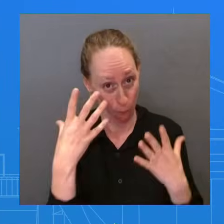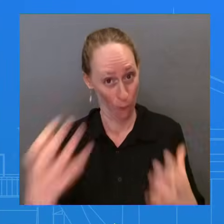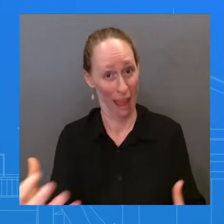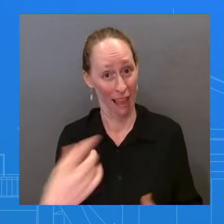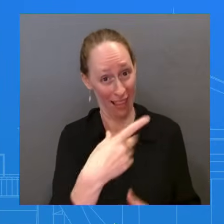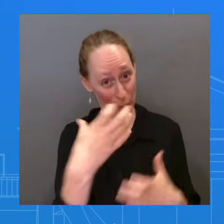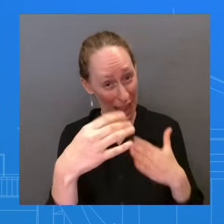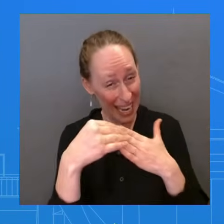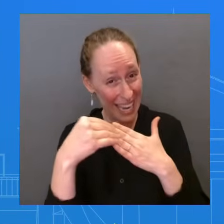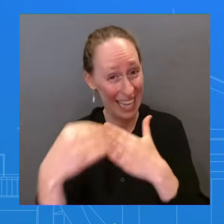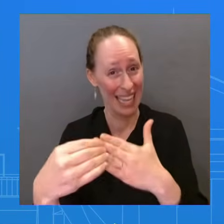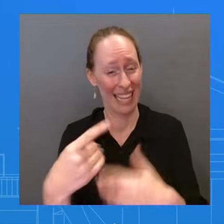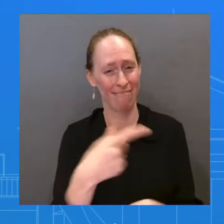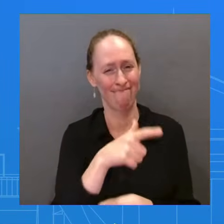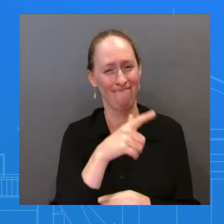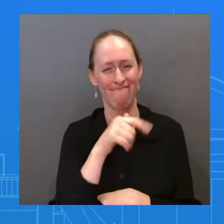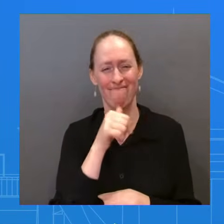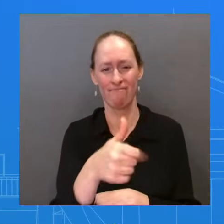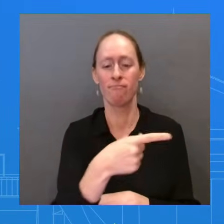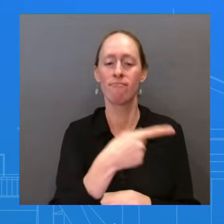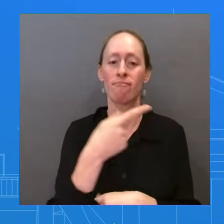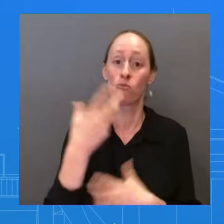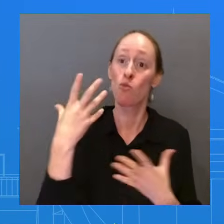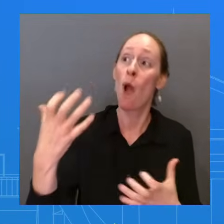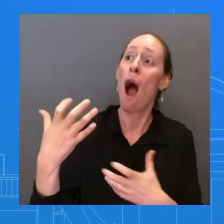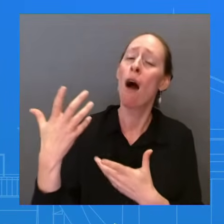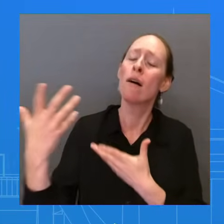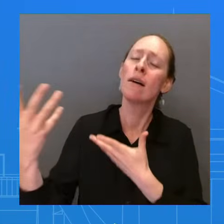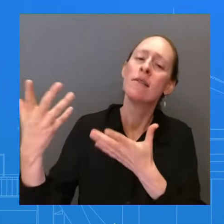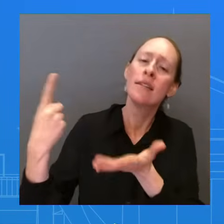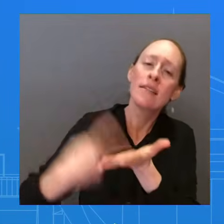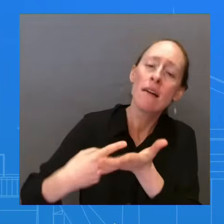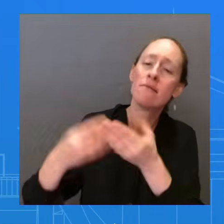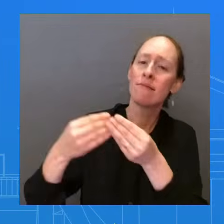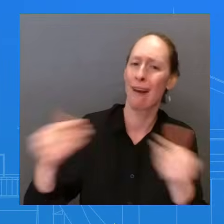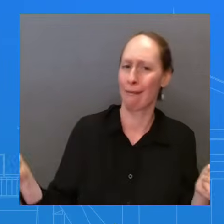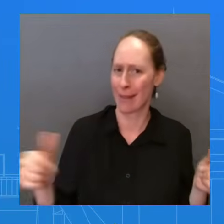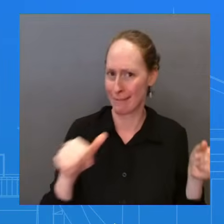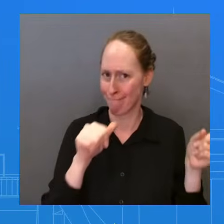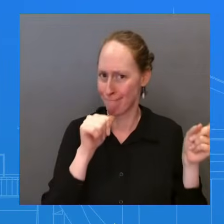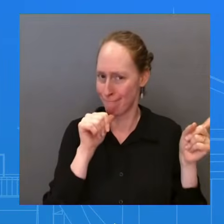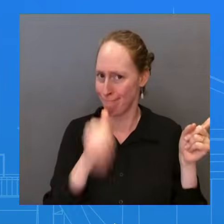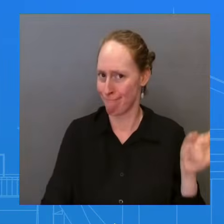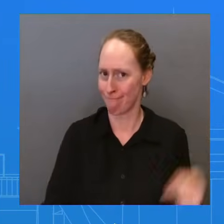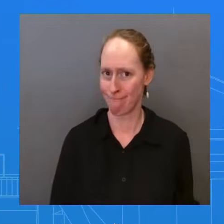Ms. Jean-Pierre: Go ahead, Michael. And then we'll go to the back. Could you give us an update, John, on efforts to --